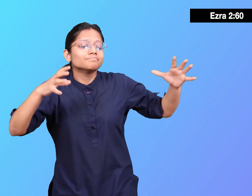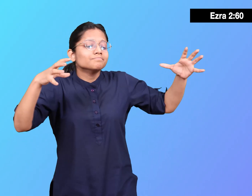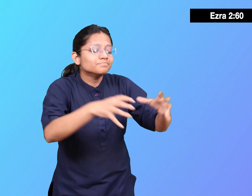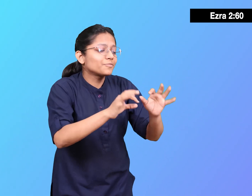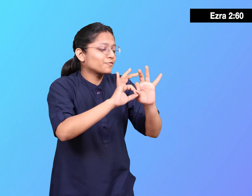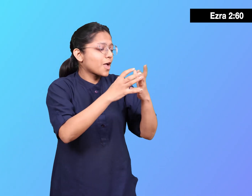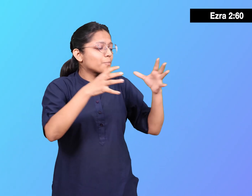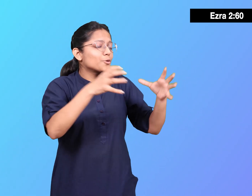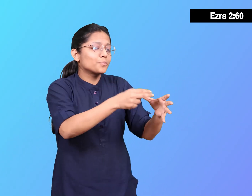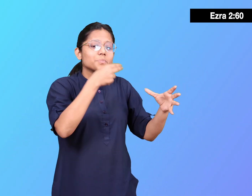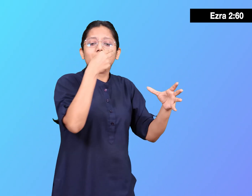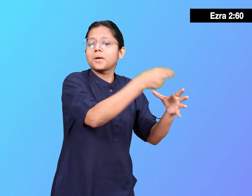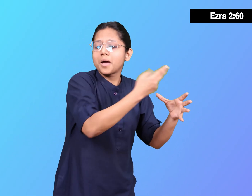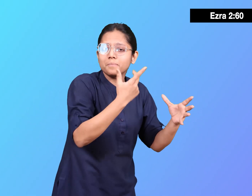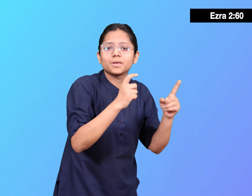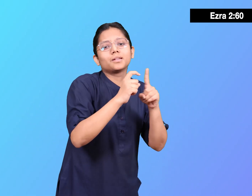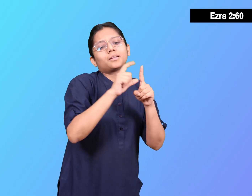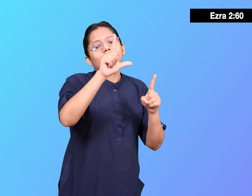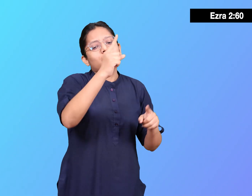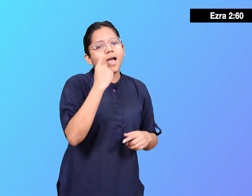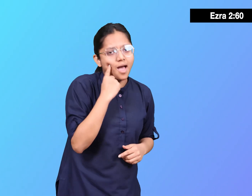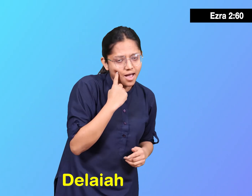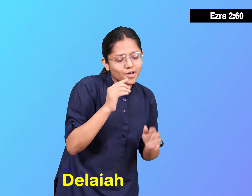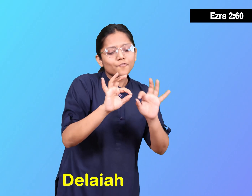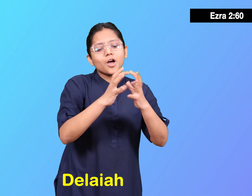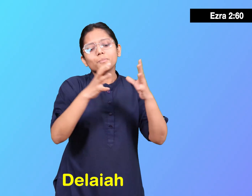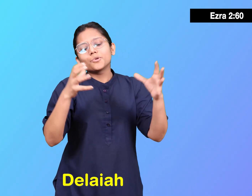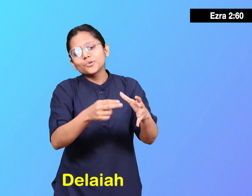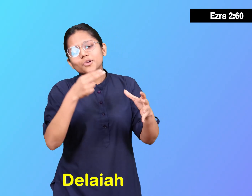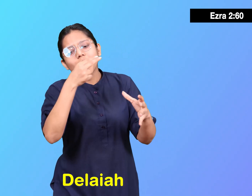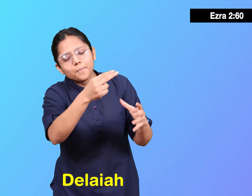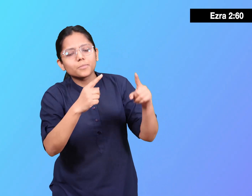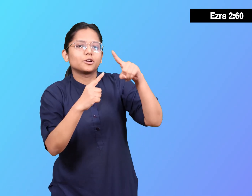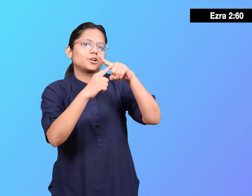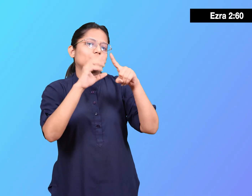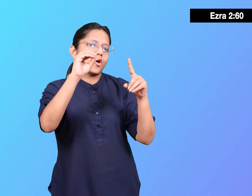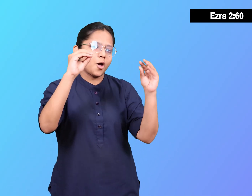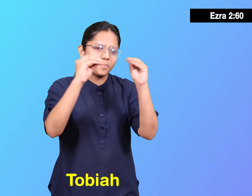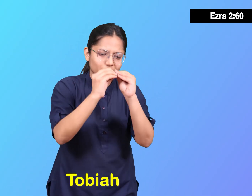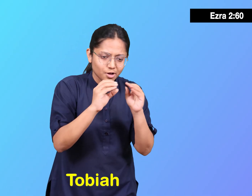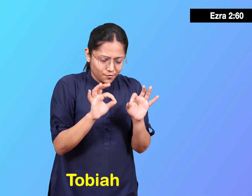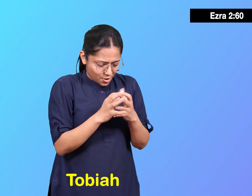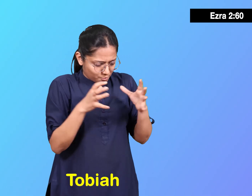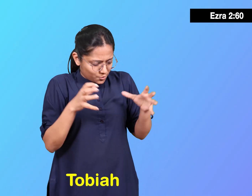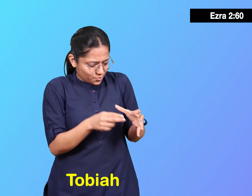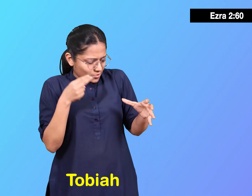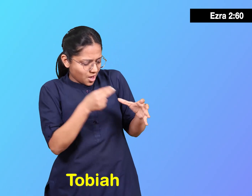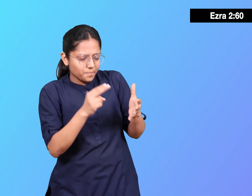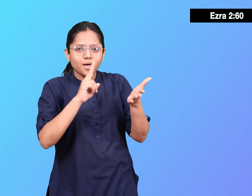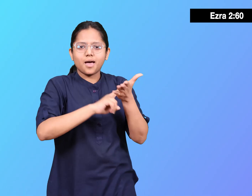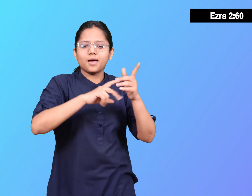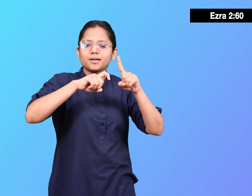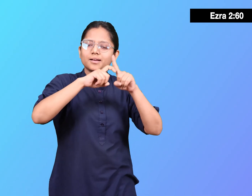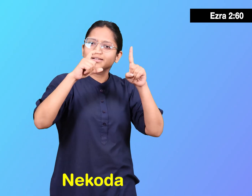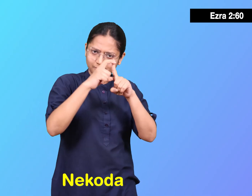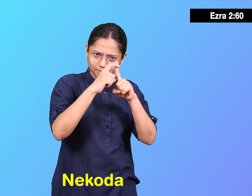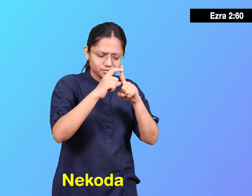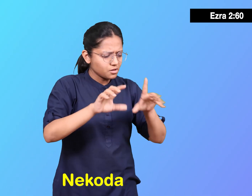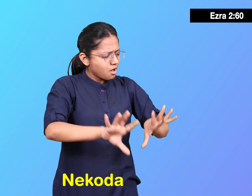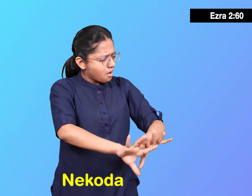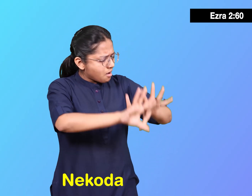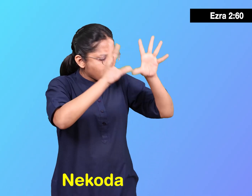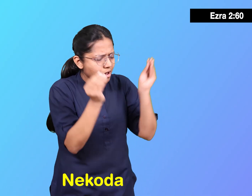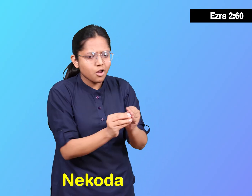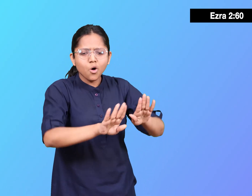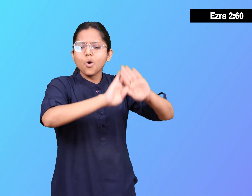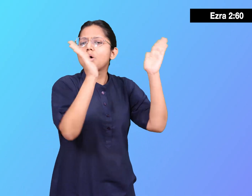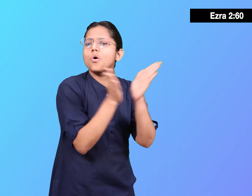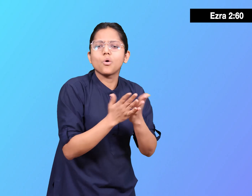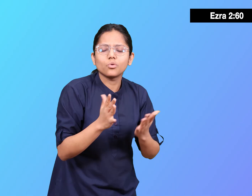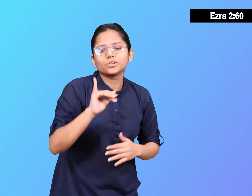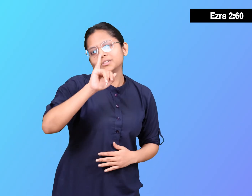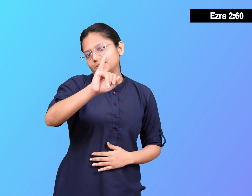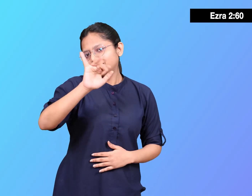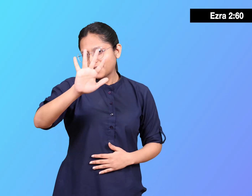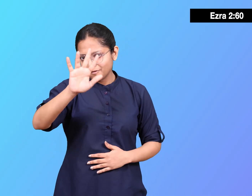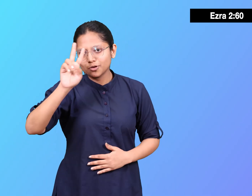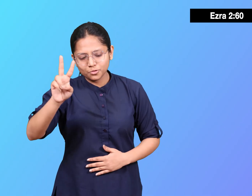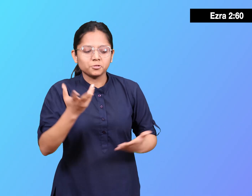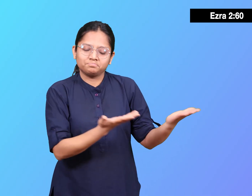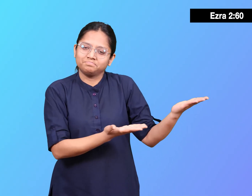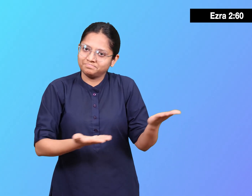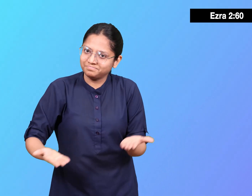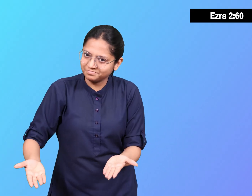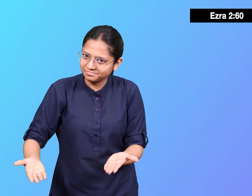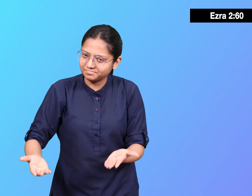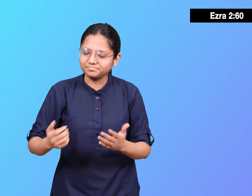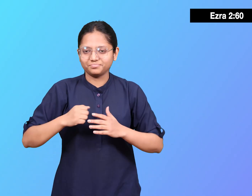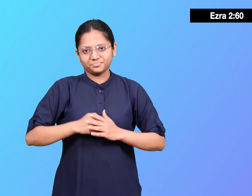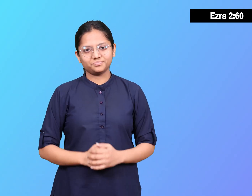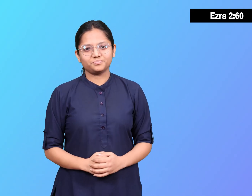the descendants of Delaiah, Tobiah and Nekoda: 652 But none of these could prove that they were descendants from the family of Israel.